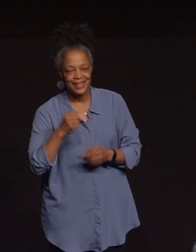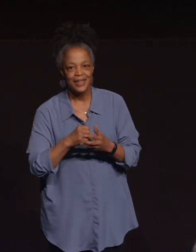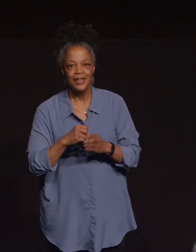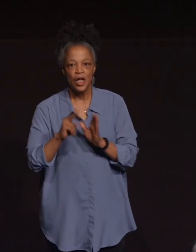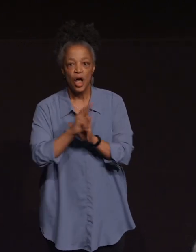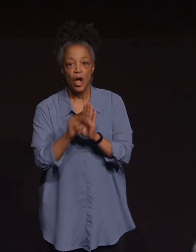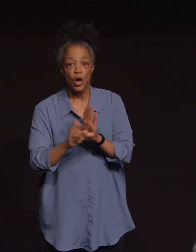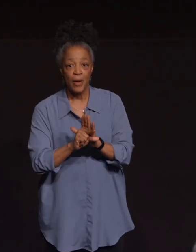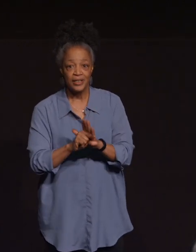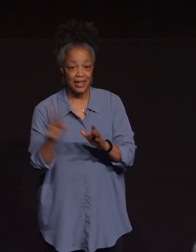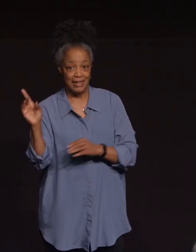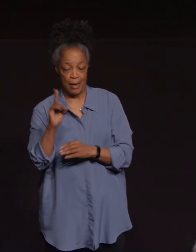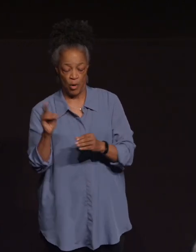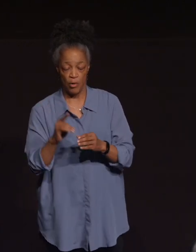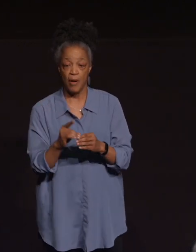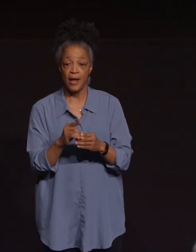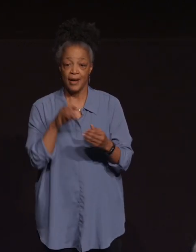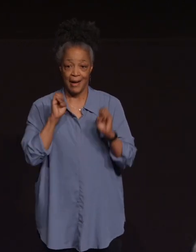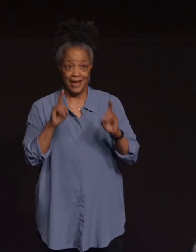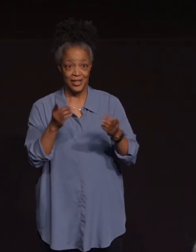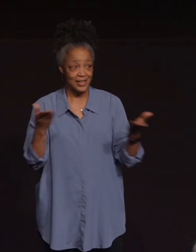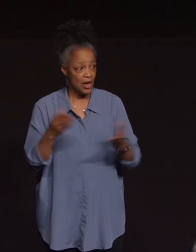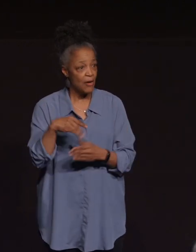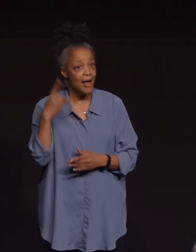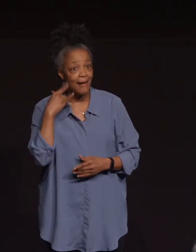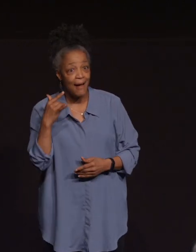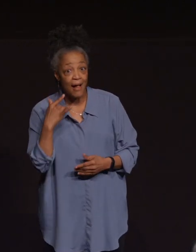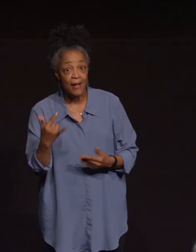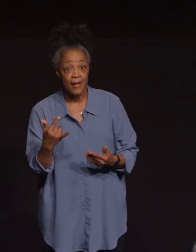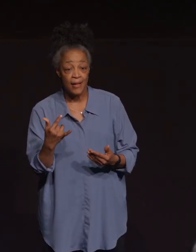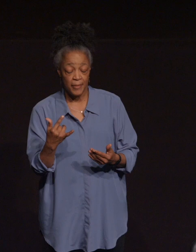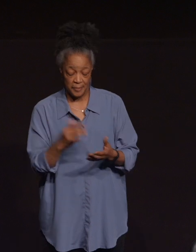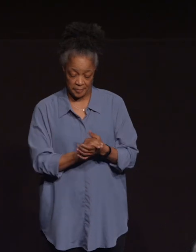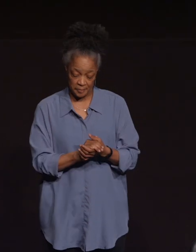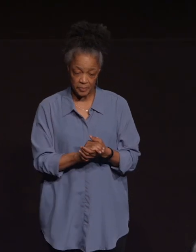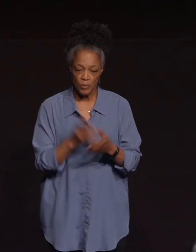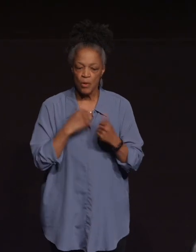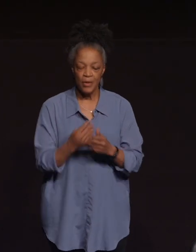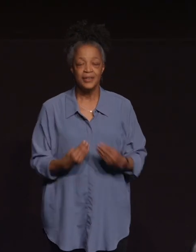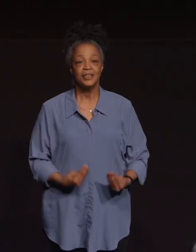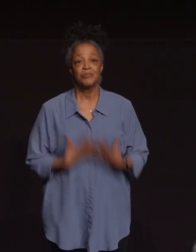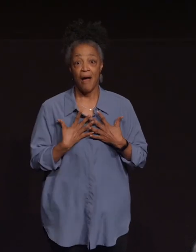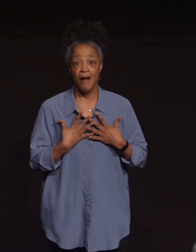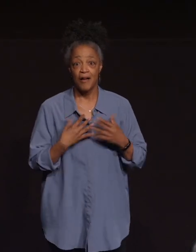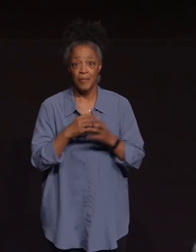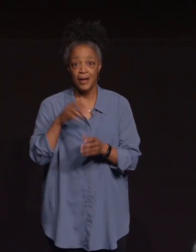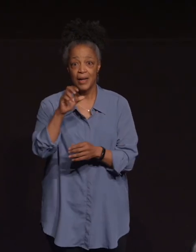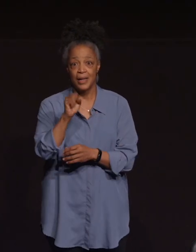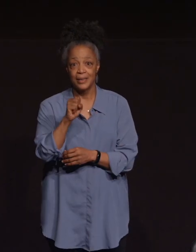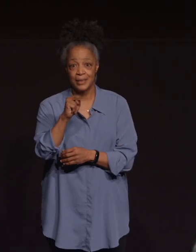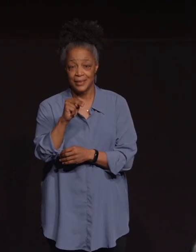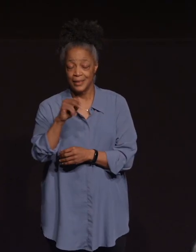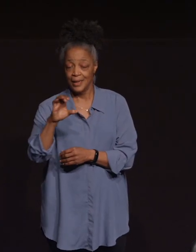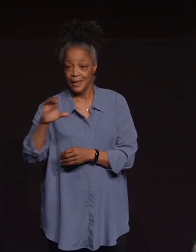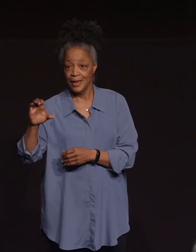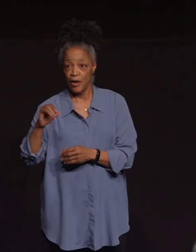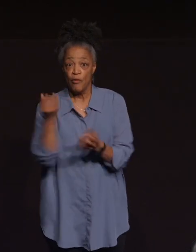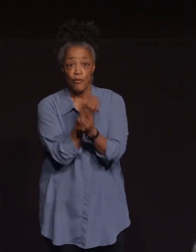democratic education at yet-- at Cal, DeCal courses. We are inspired by SNCC freedom schools and the political